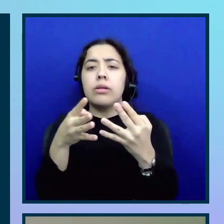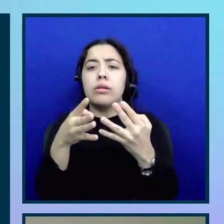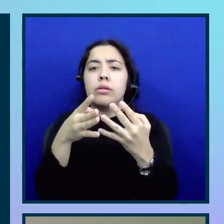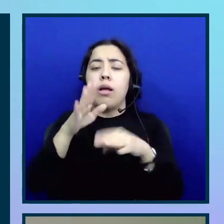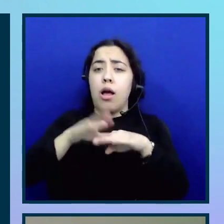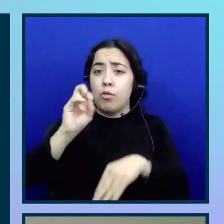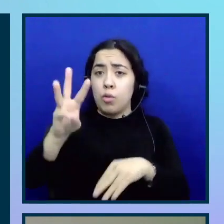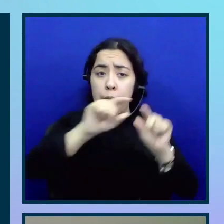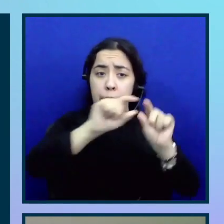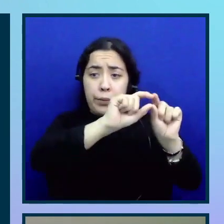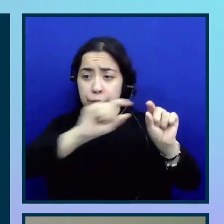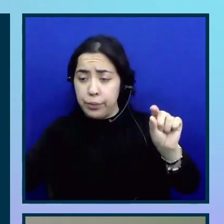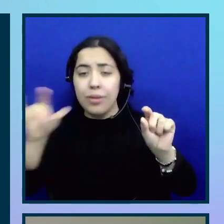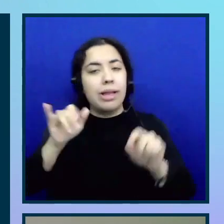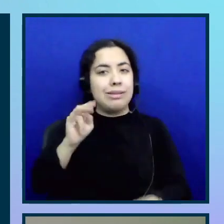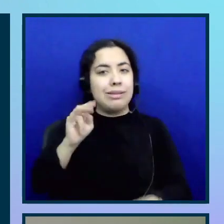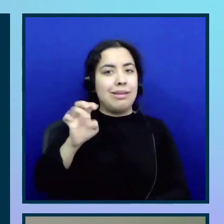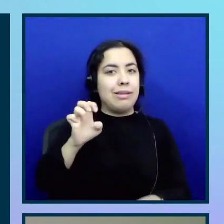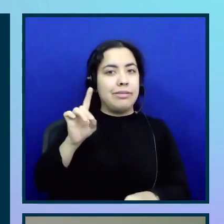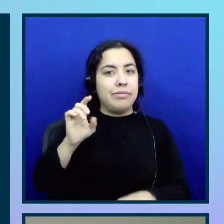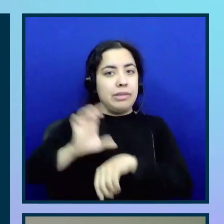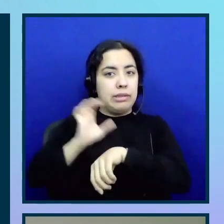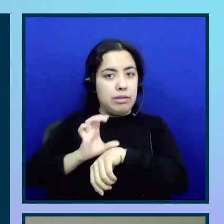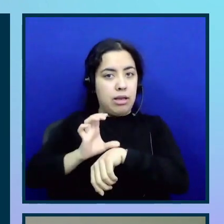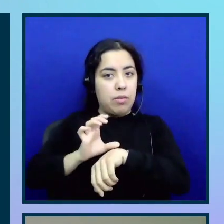which is what native desktop does? But has worse support on the web